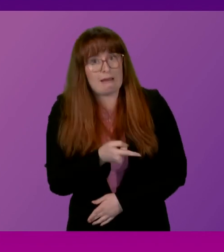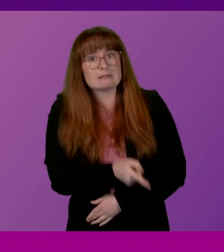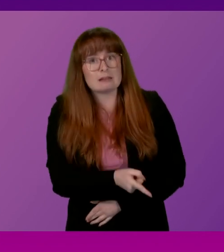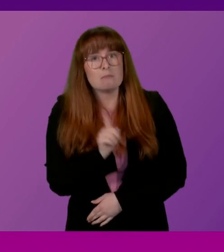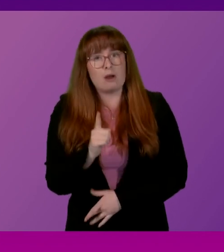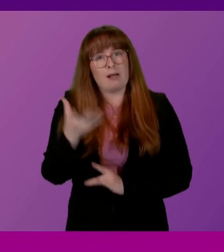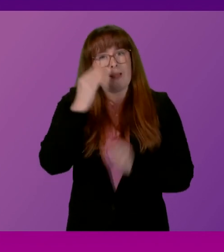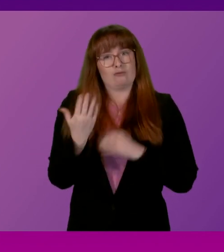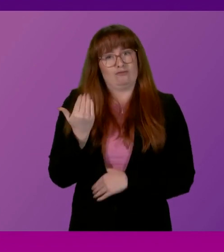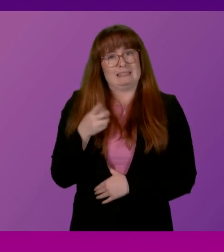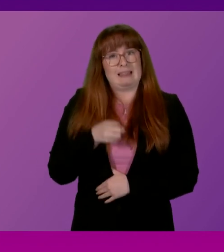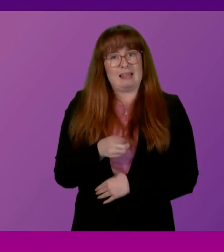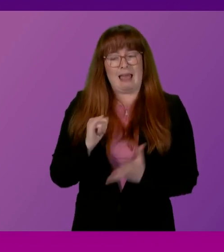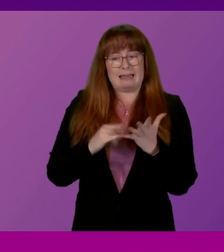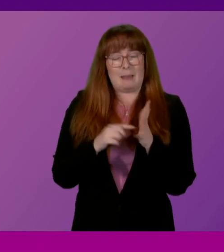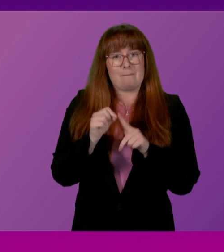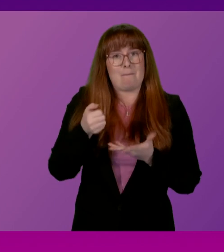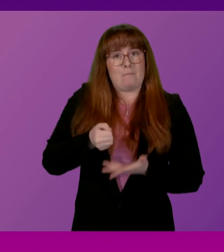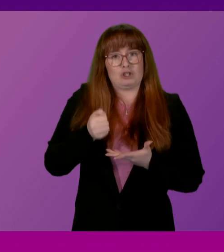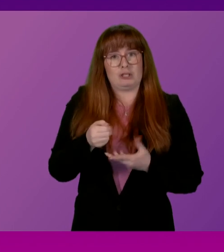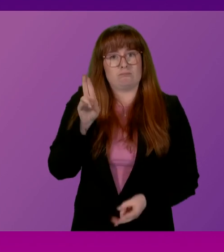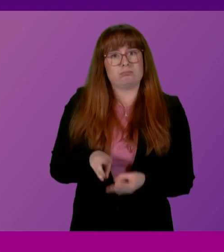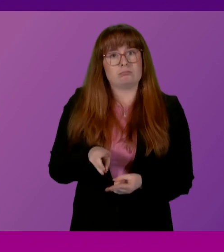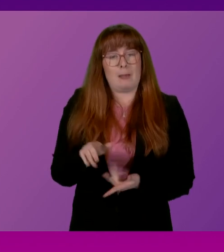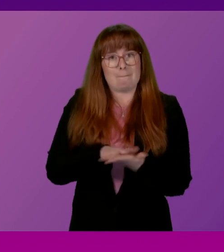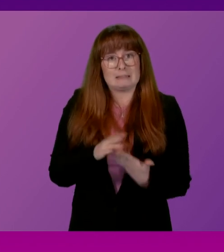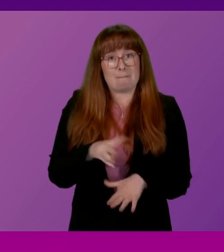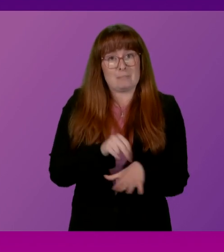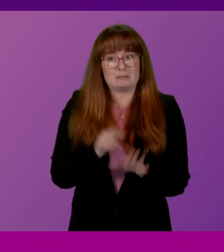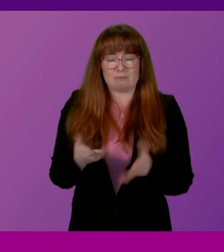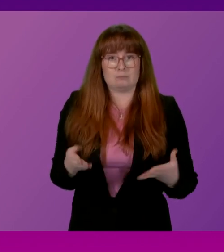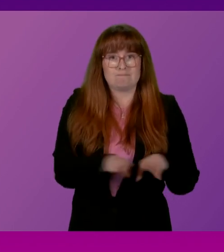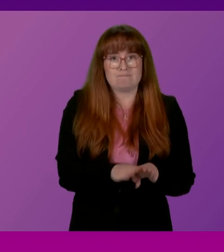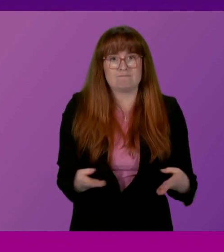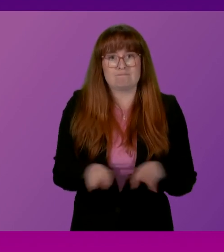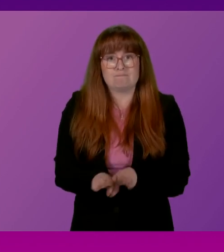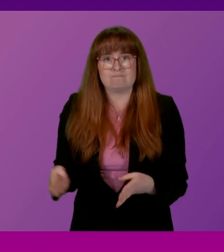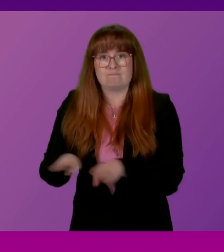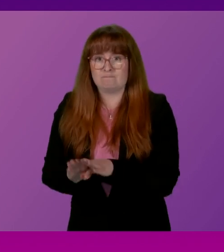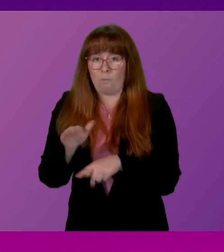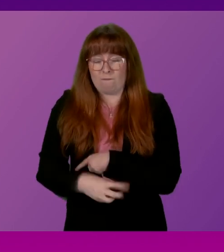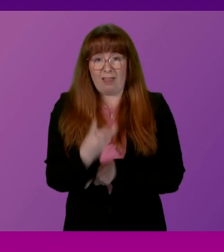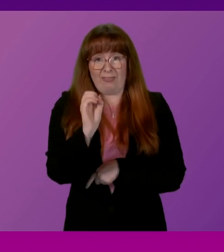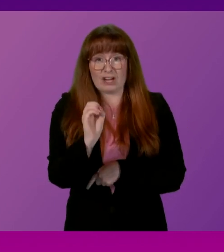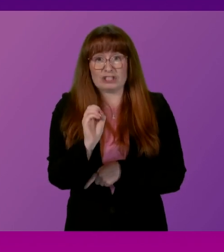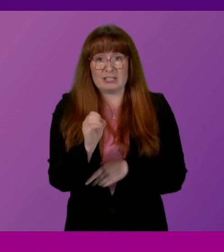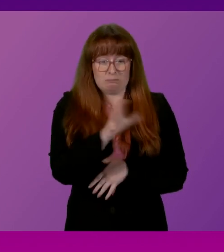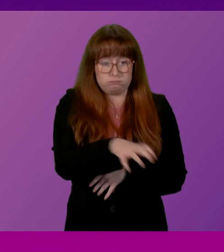recently that SNP budget cuts mean that the police will have to close a further 30 stations across Scotland.